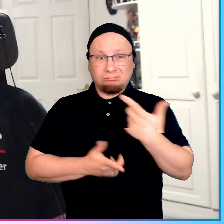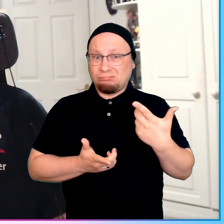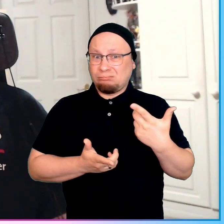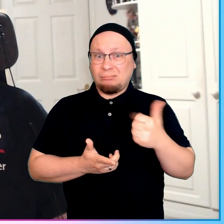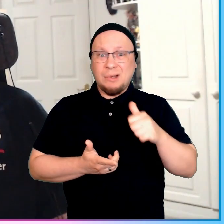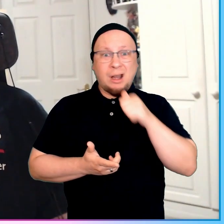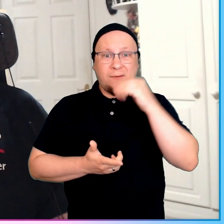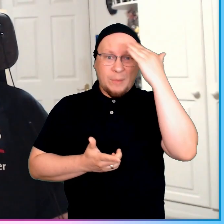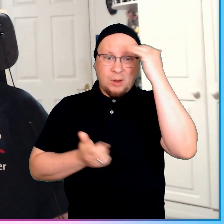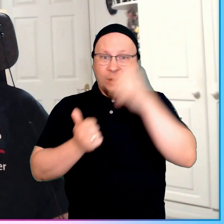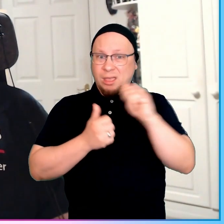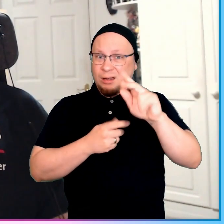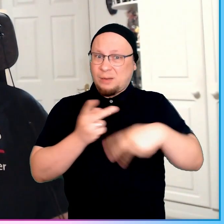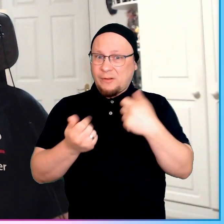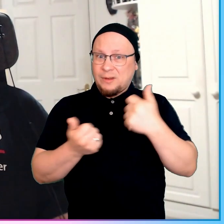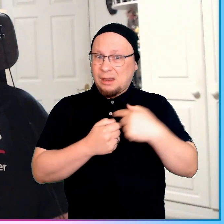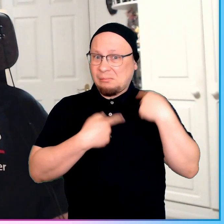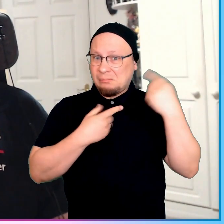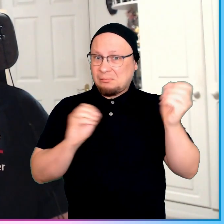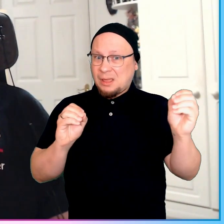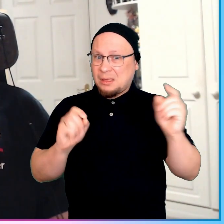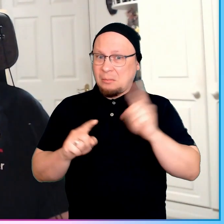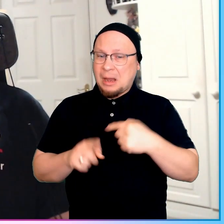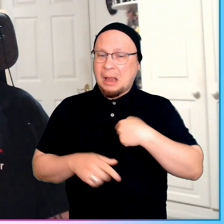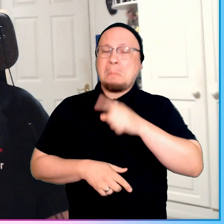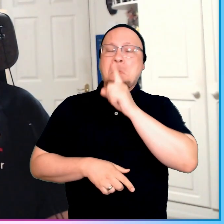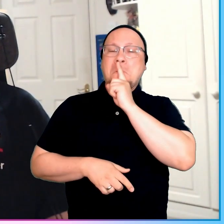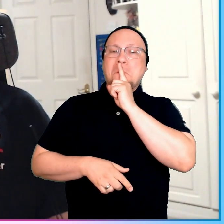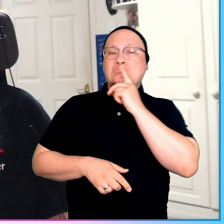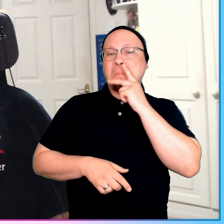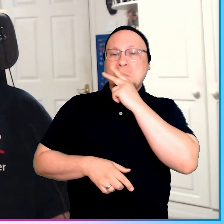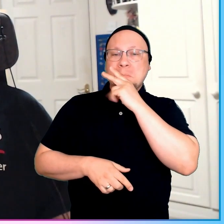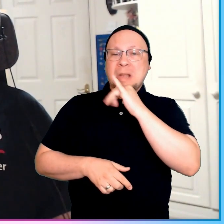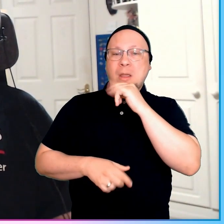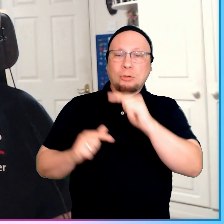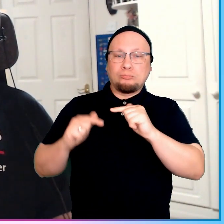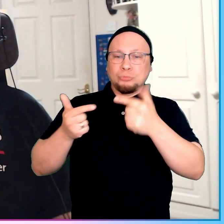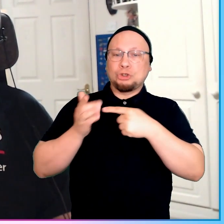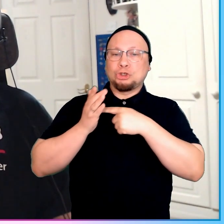But I’m not going to try and spoil any of this, because here is a little trailer to